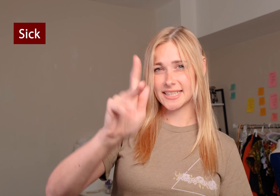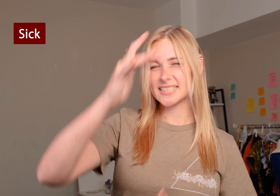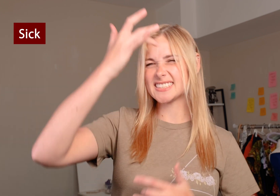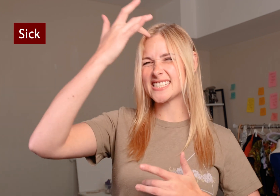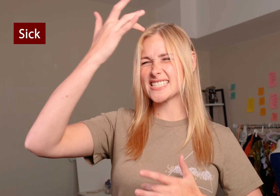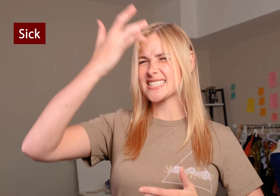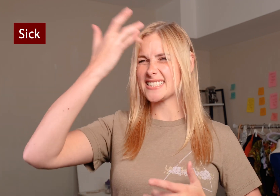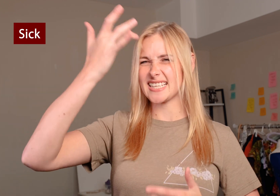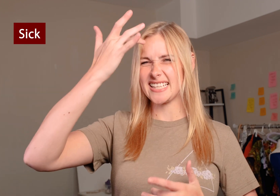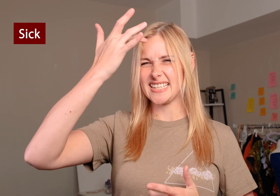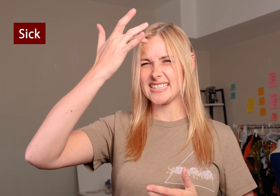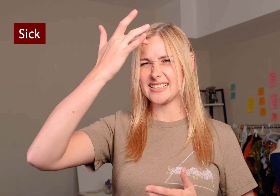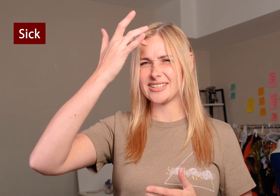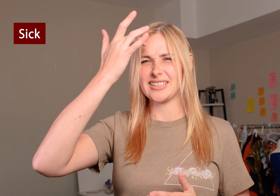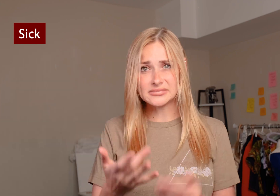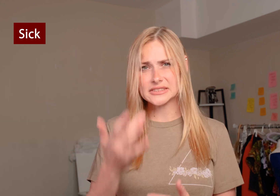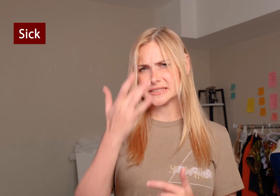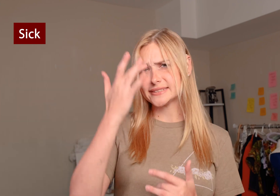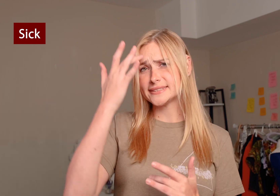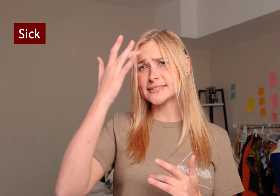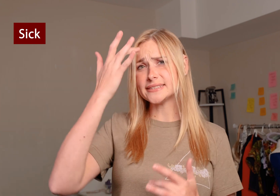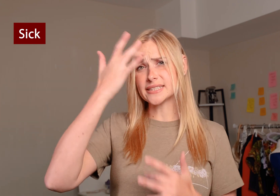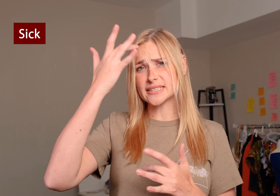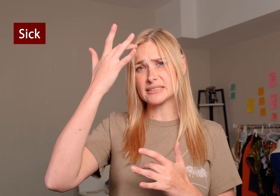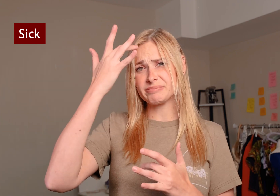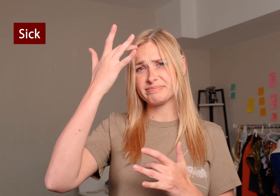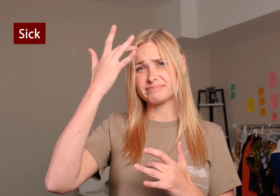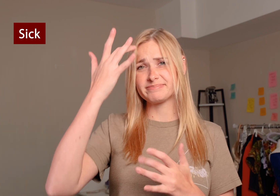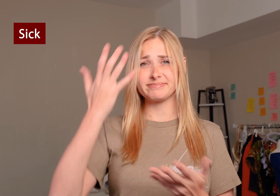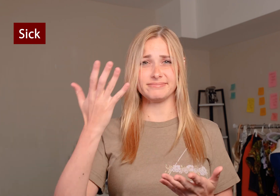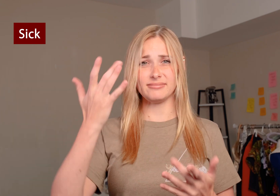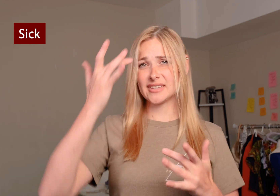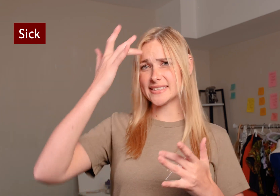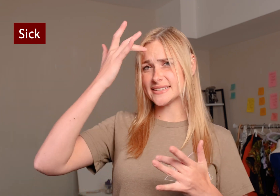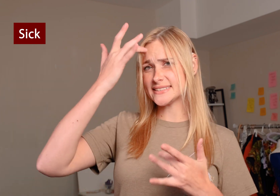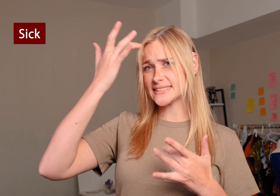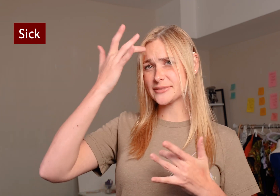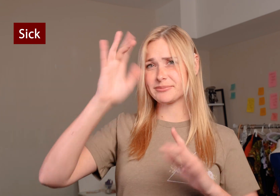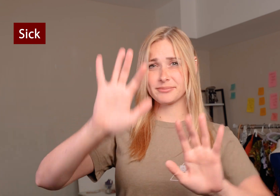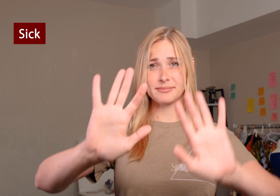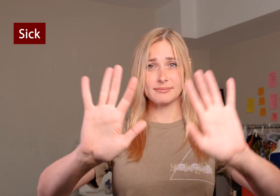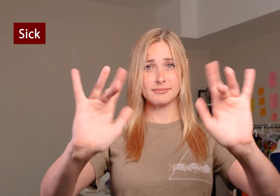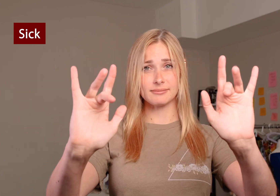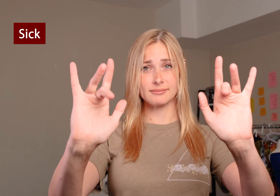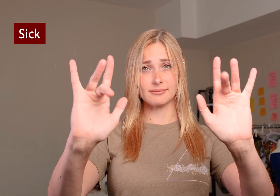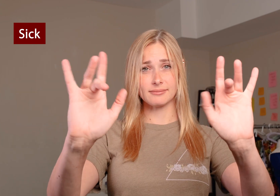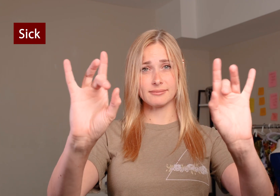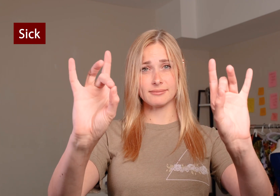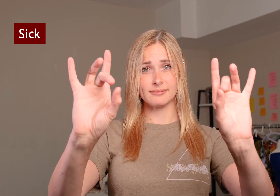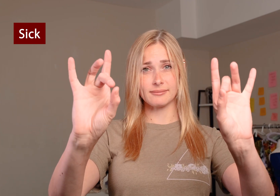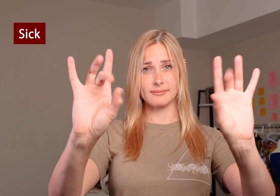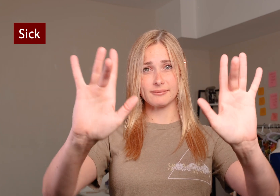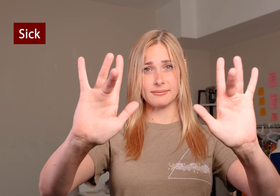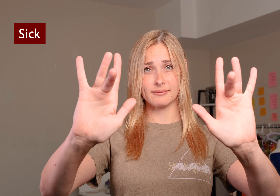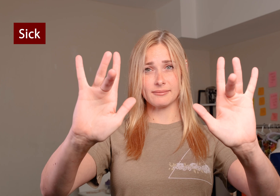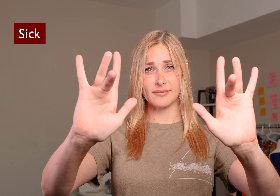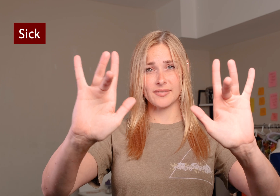Here's the sign for: "Sick." With open palms you use your two middle fingers